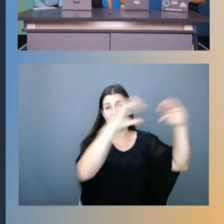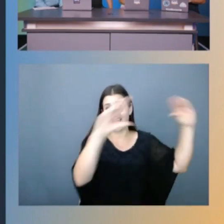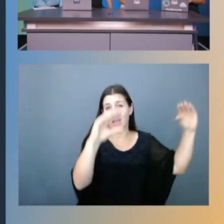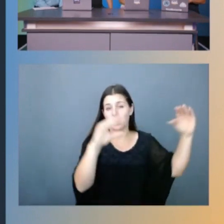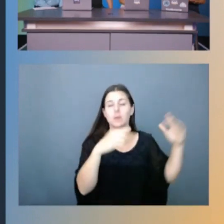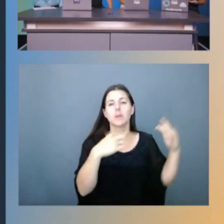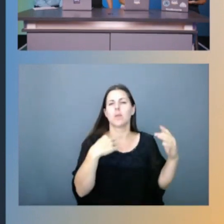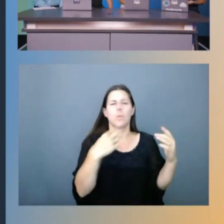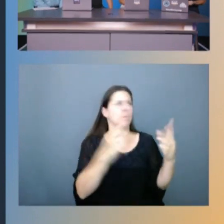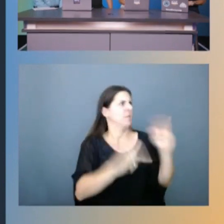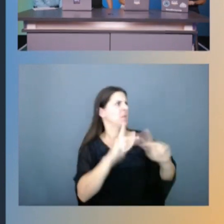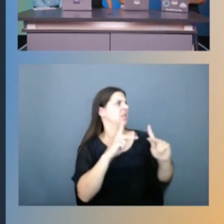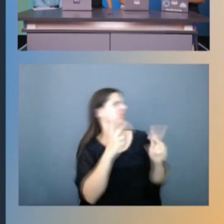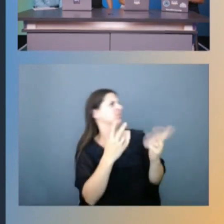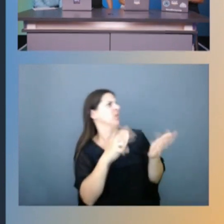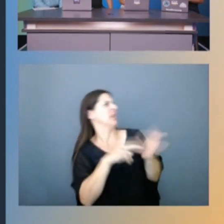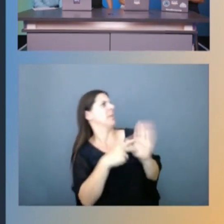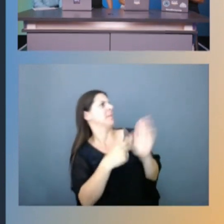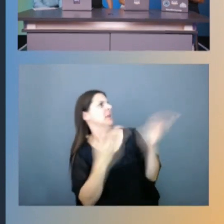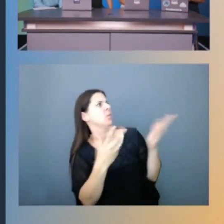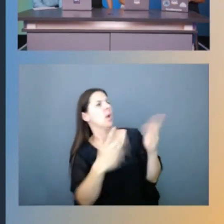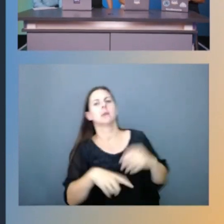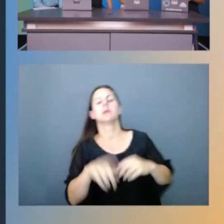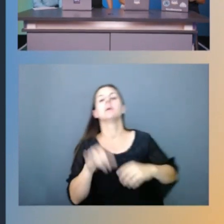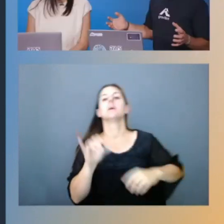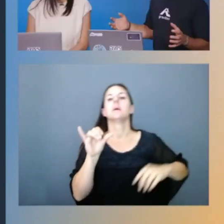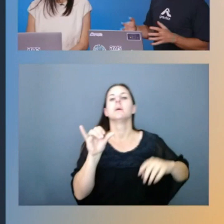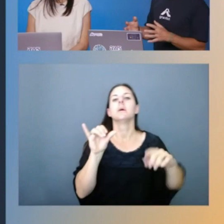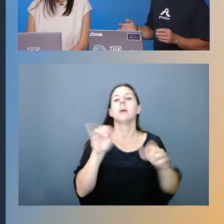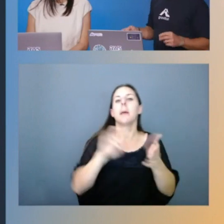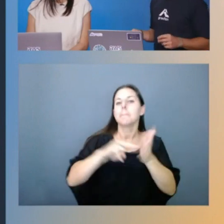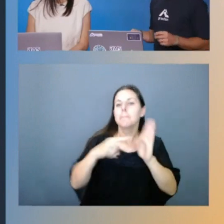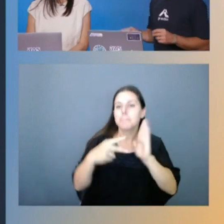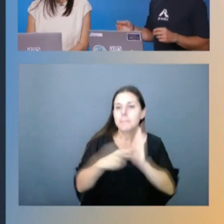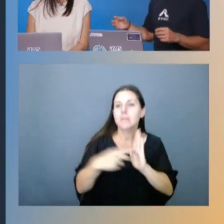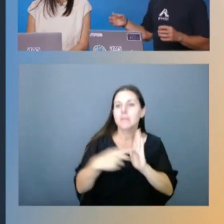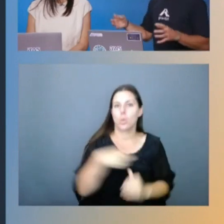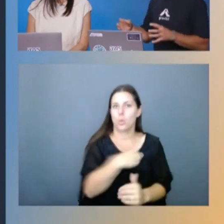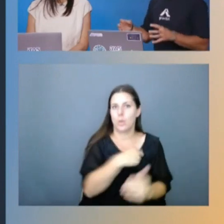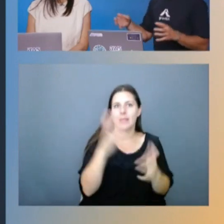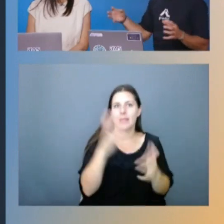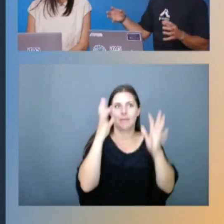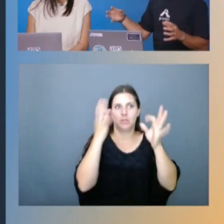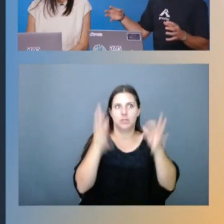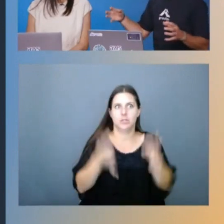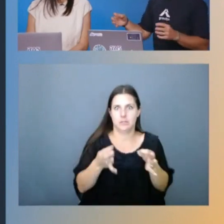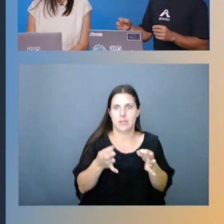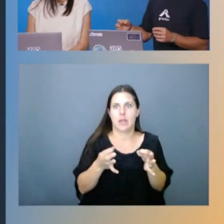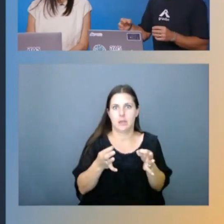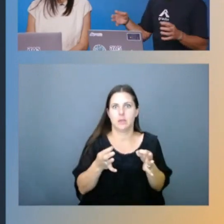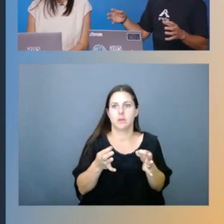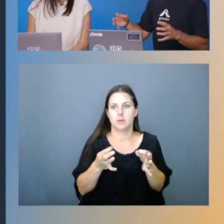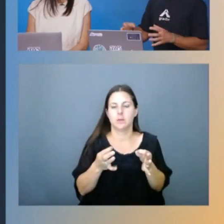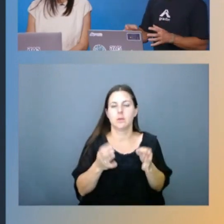Among the things that it means, there is the fact that we have chosen to have small, super efficient cores on it